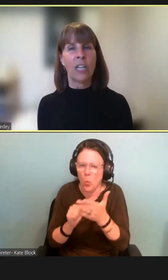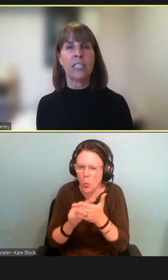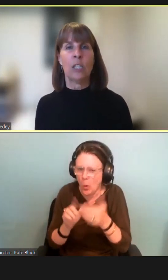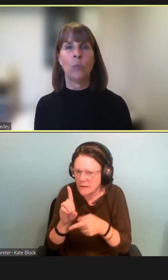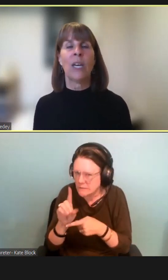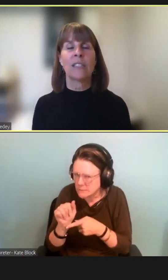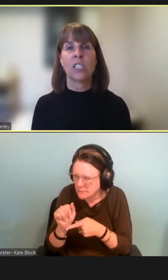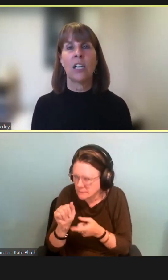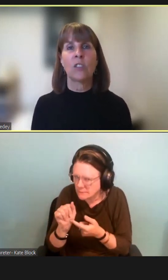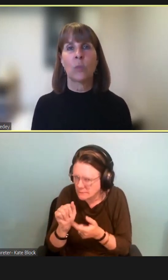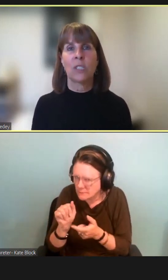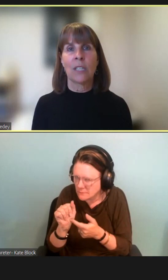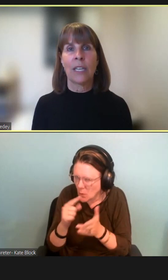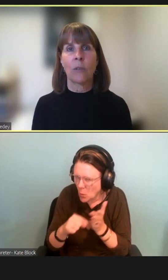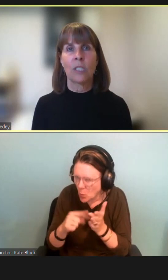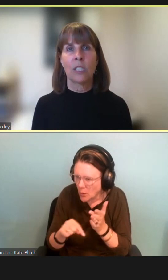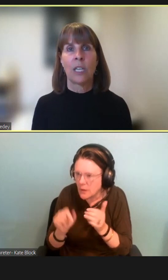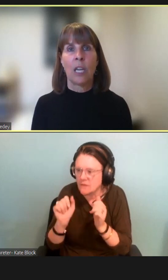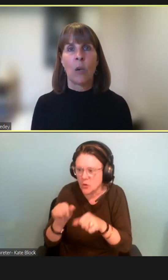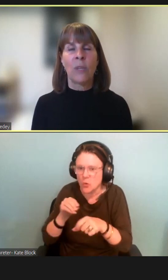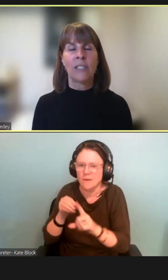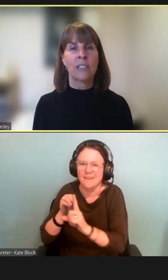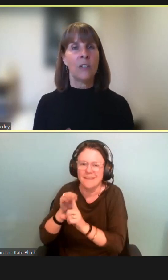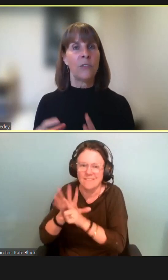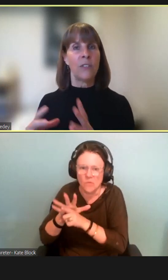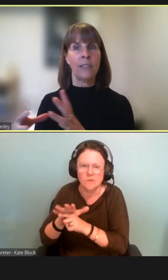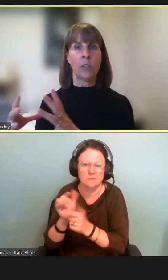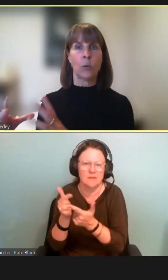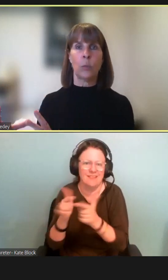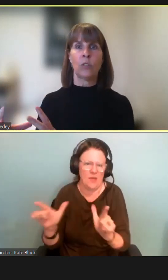impact the child speech and language because if in the group of children with